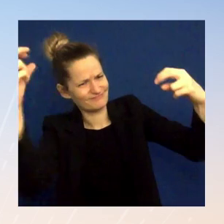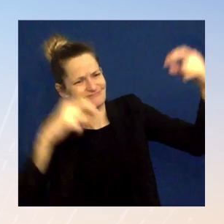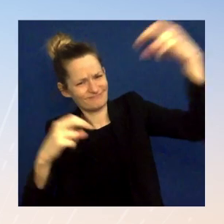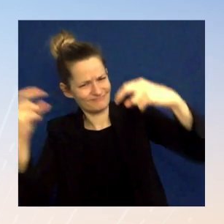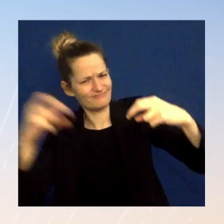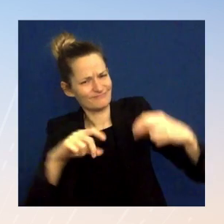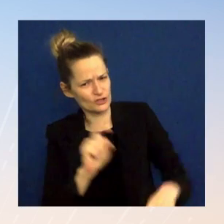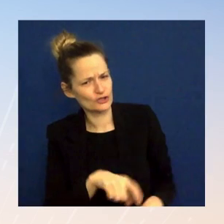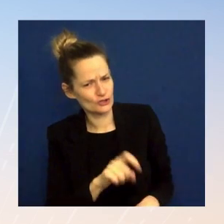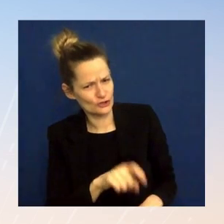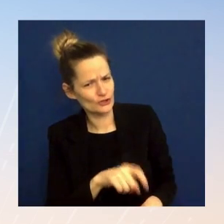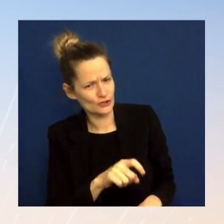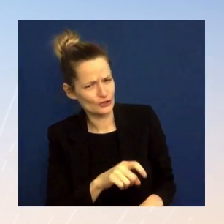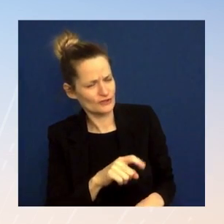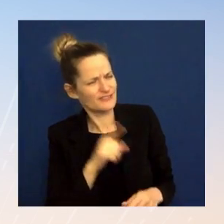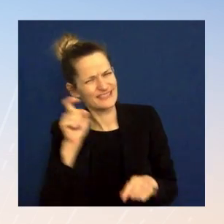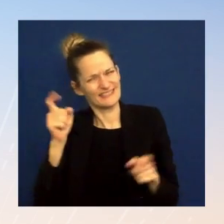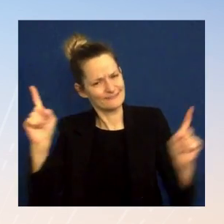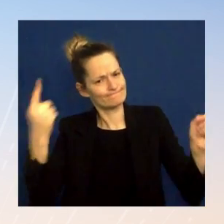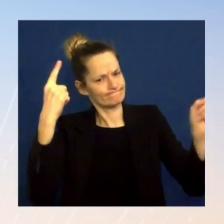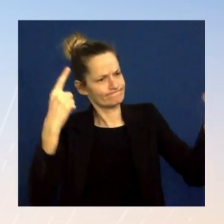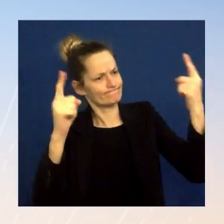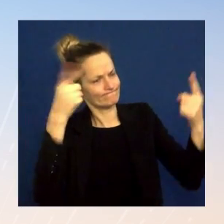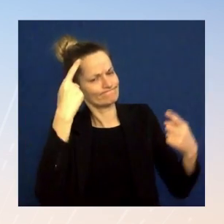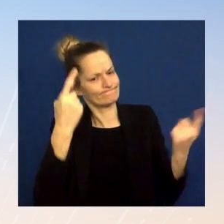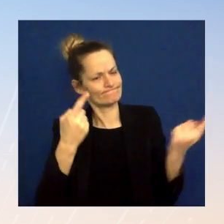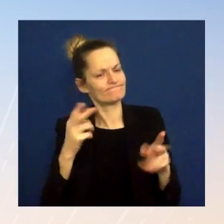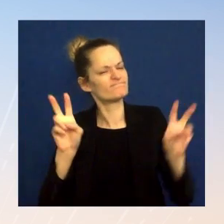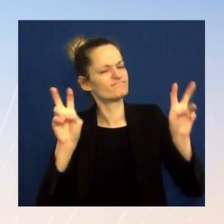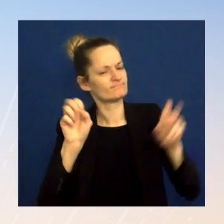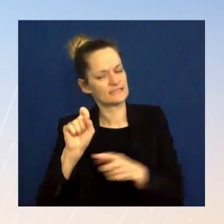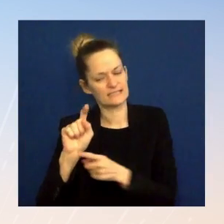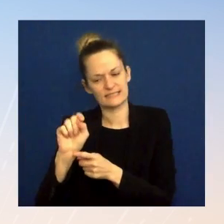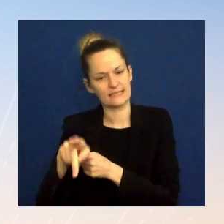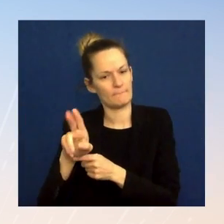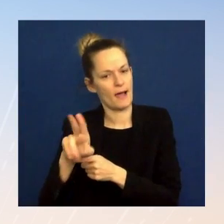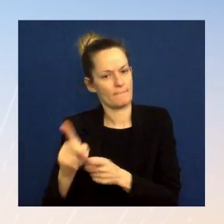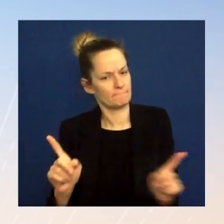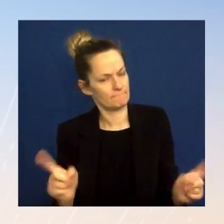And then, finally, with respect to supply chains, what the President is hoping to do at the G20